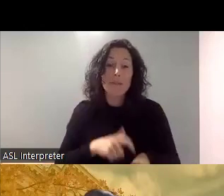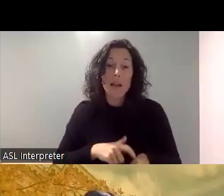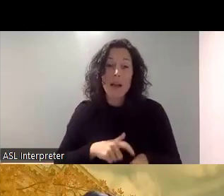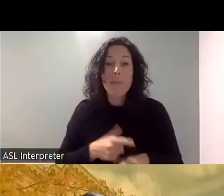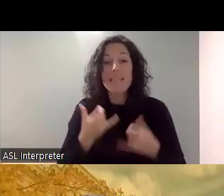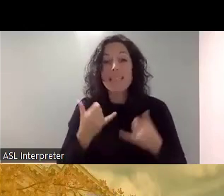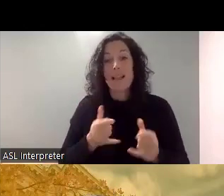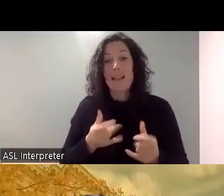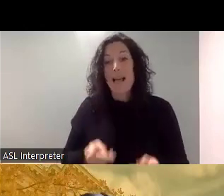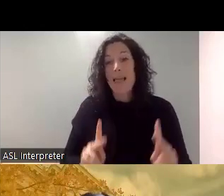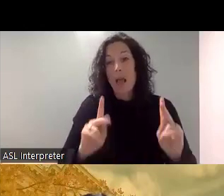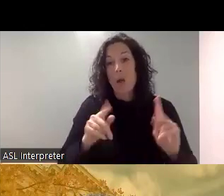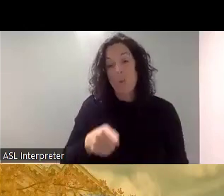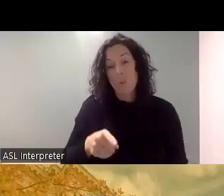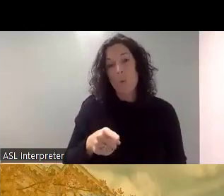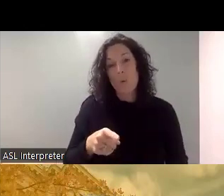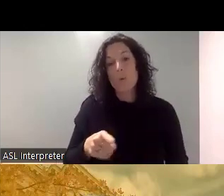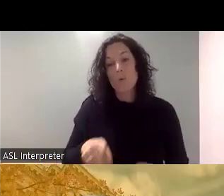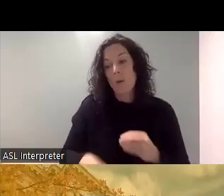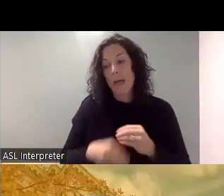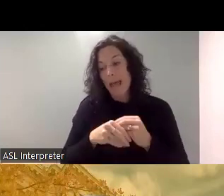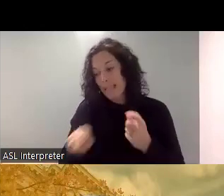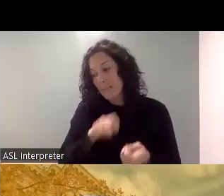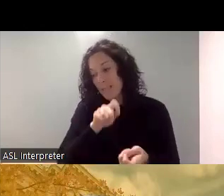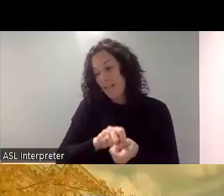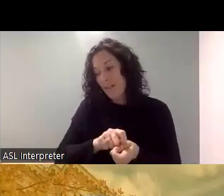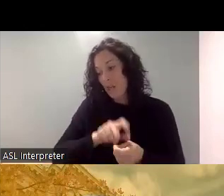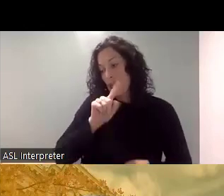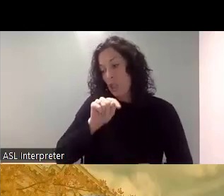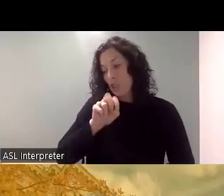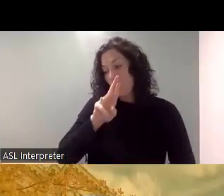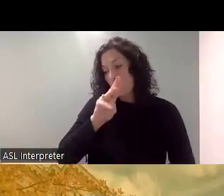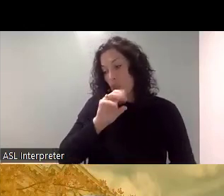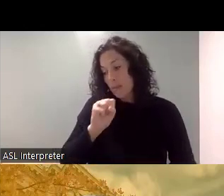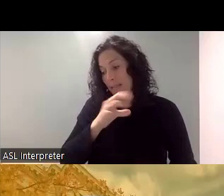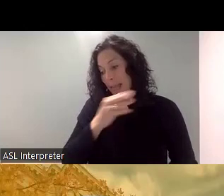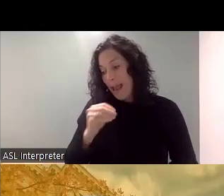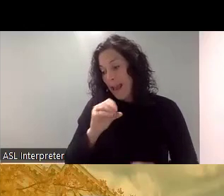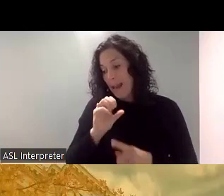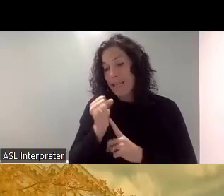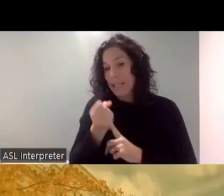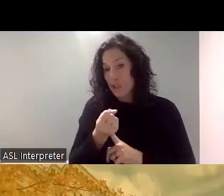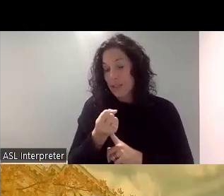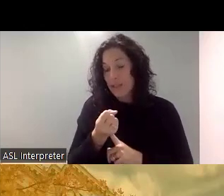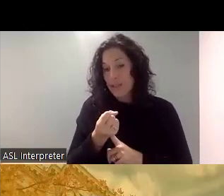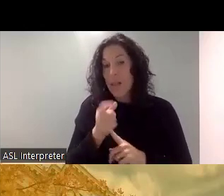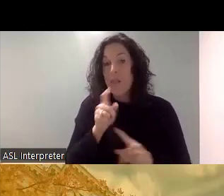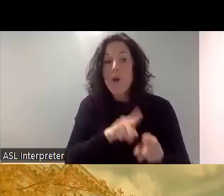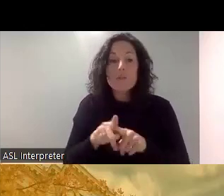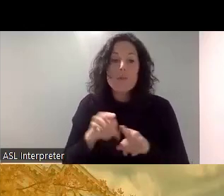as necessary to add specific terms and conditions. There's also the importance of understanding